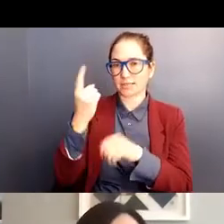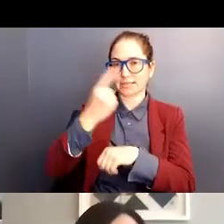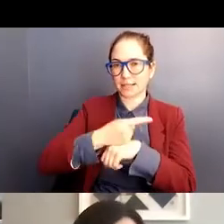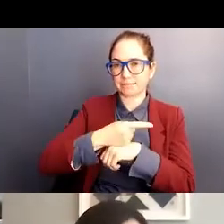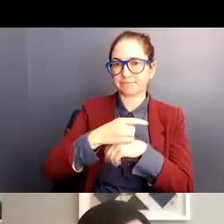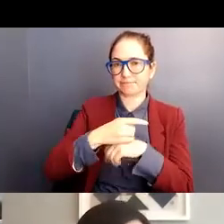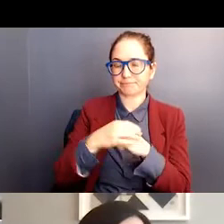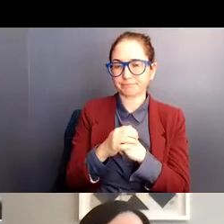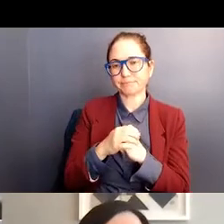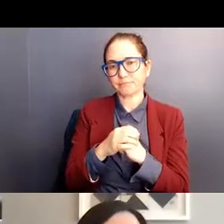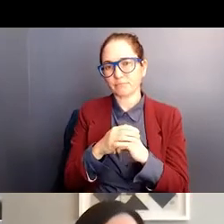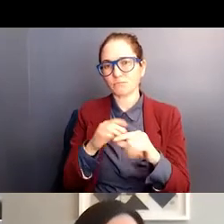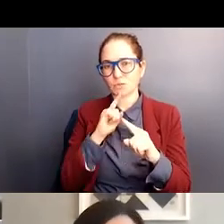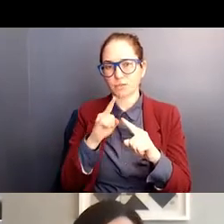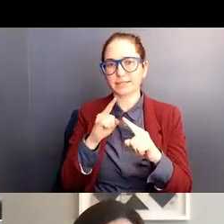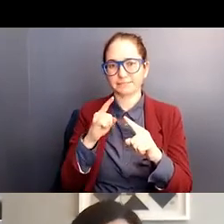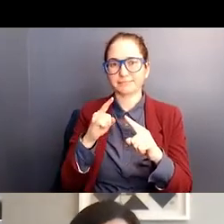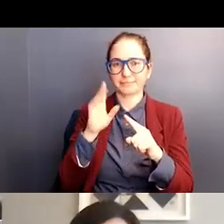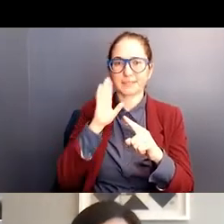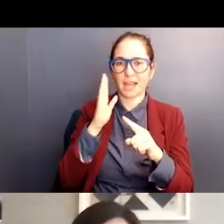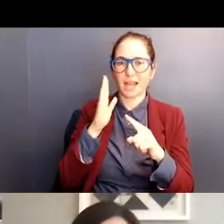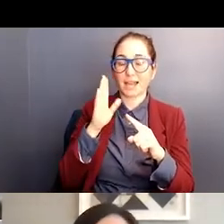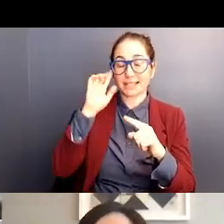expected to change, but I do have a disability right now. And so